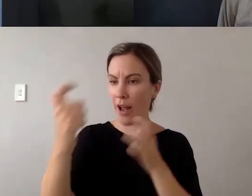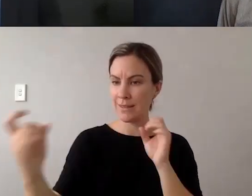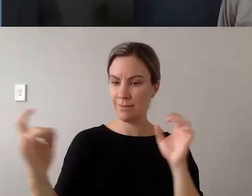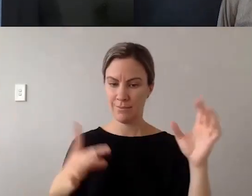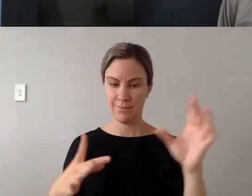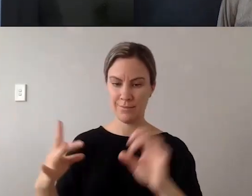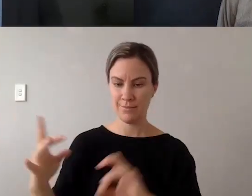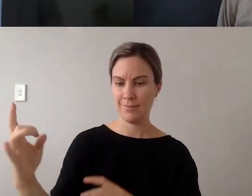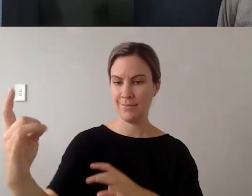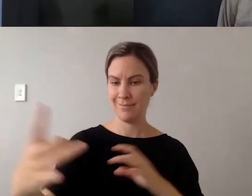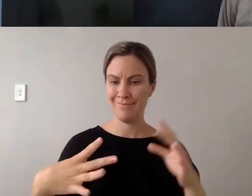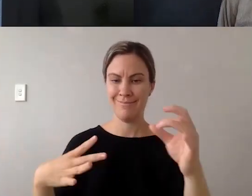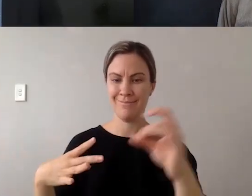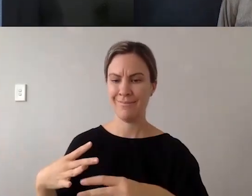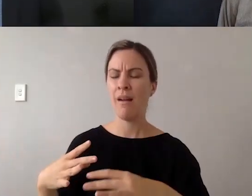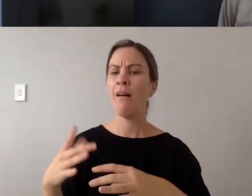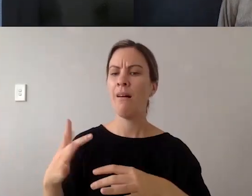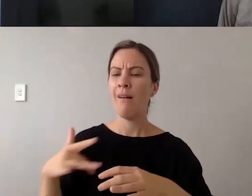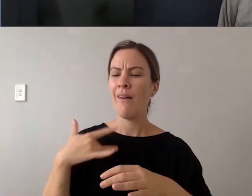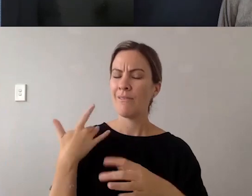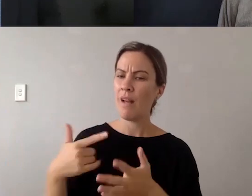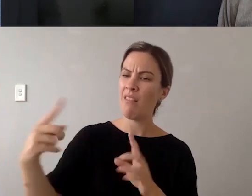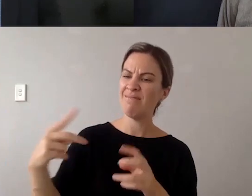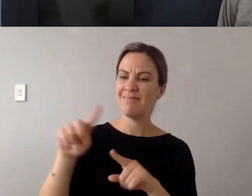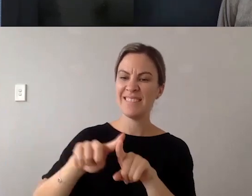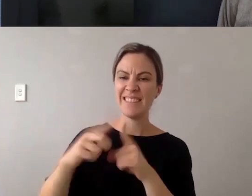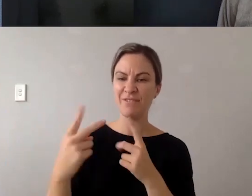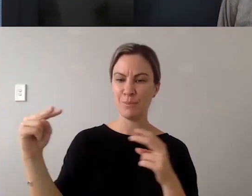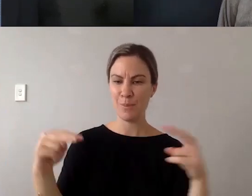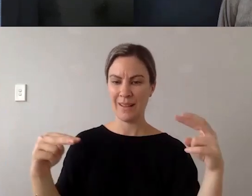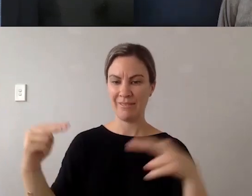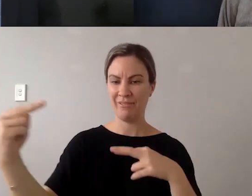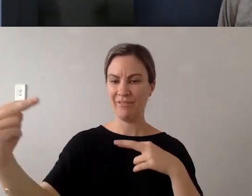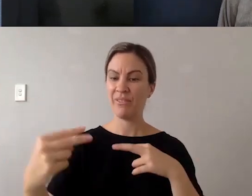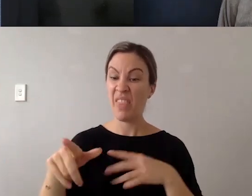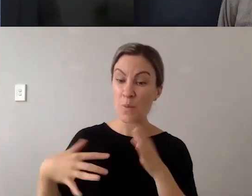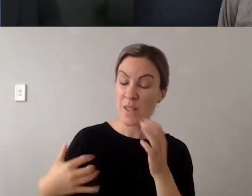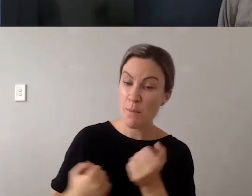those sessions, lots of ideas arise. These other leaders will see the world differently to you, or they'll have support for you, or they'll